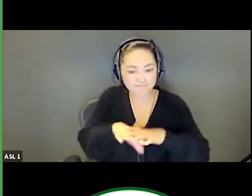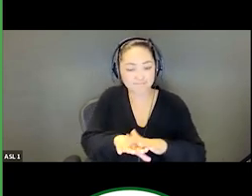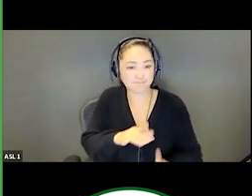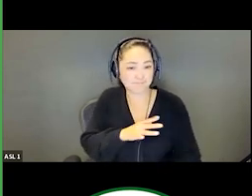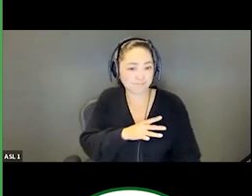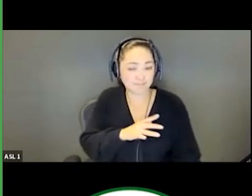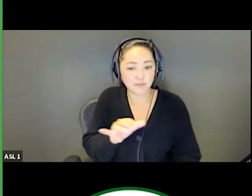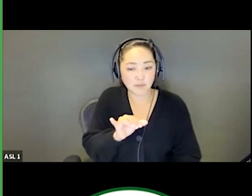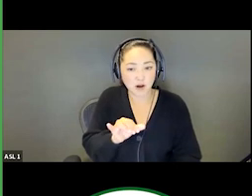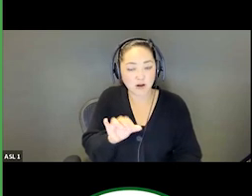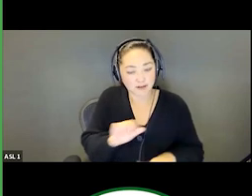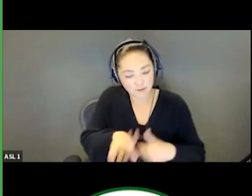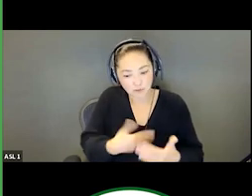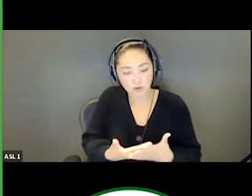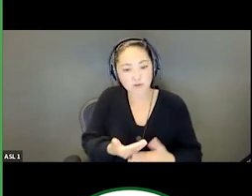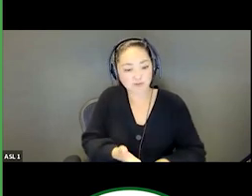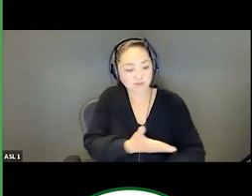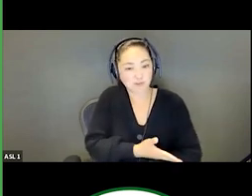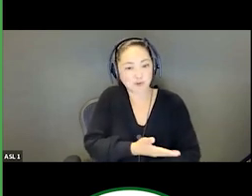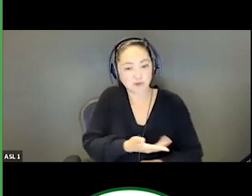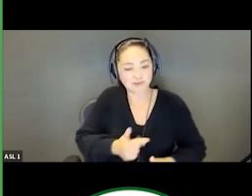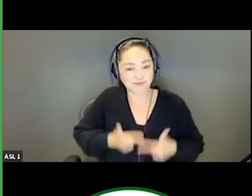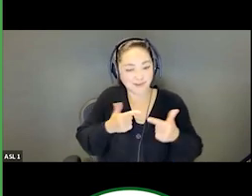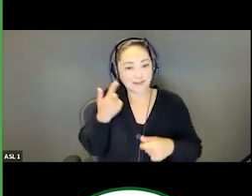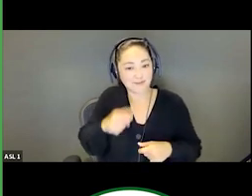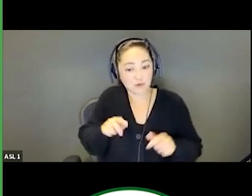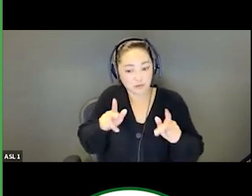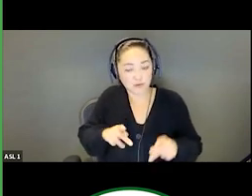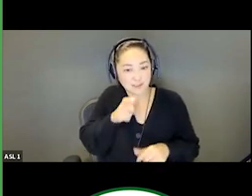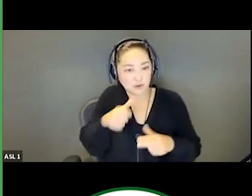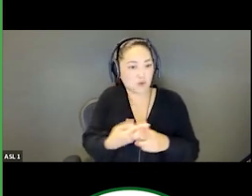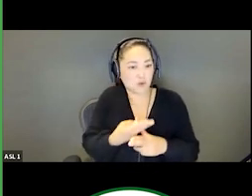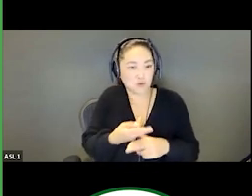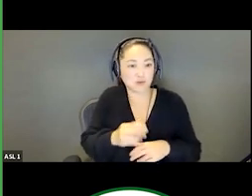In a testament to the real word, world effectiveness and appeal of Curtis, we have been fortunate